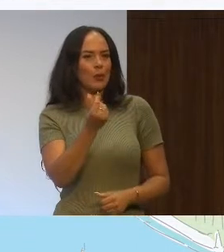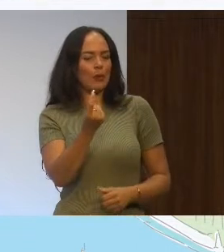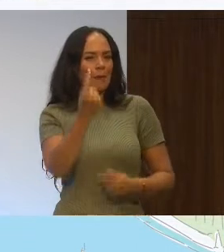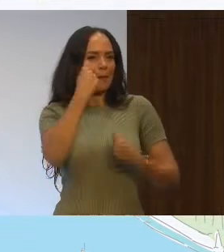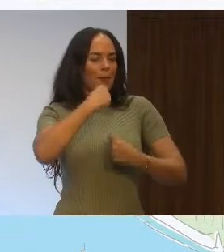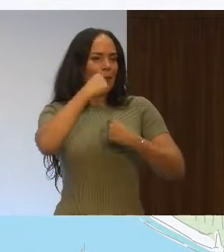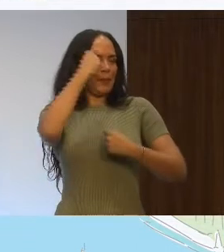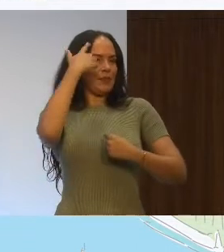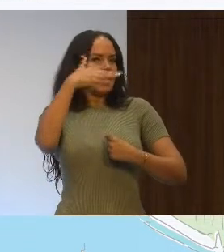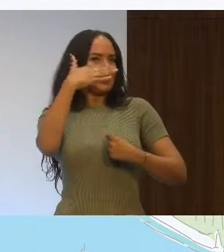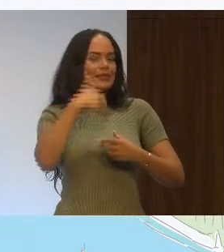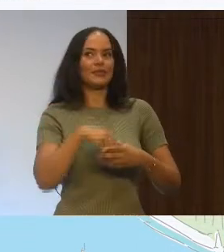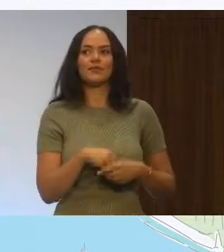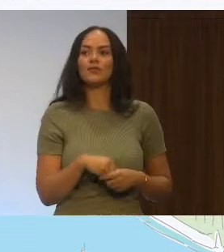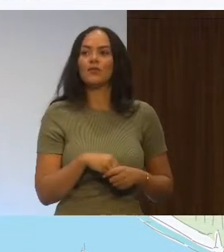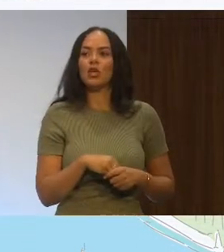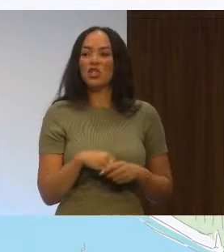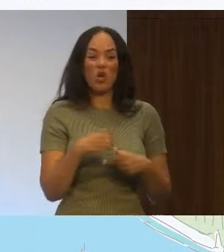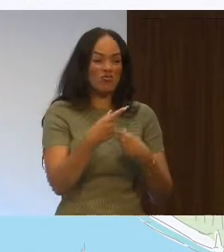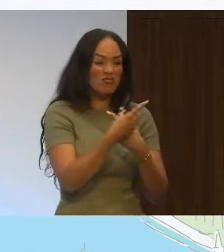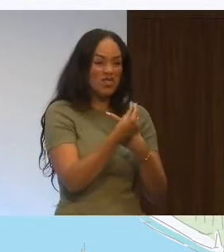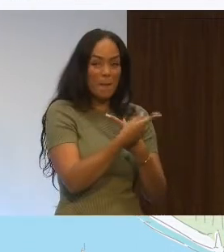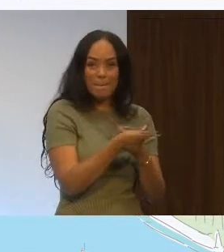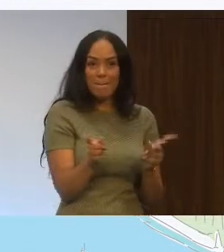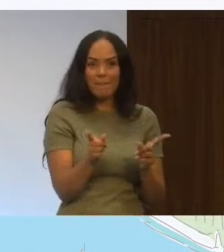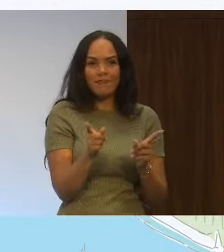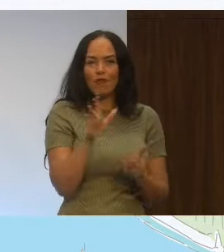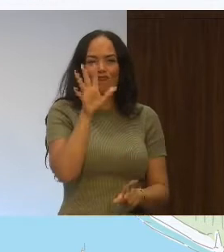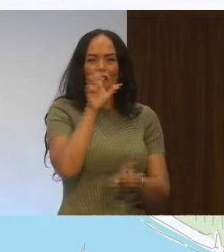So for those of you that may not have recognized these symptoms as being associated with your migraine,